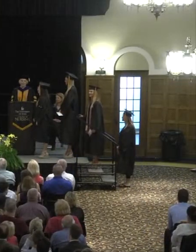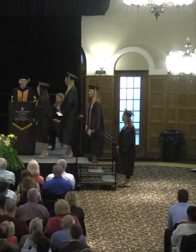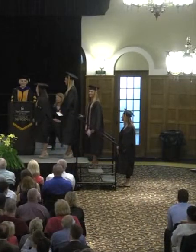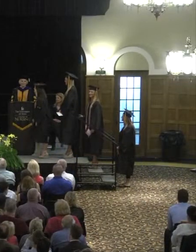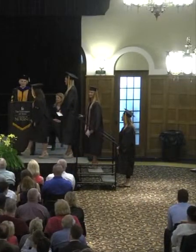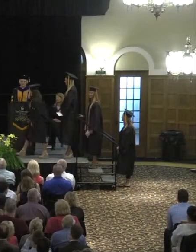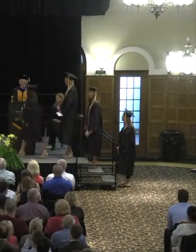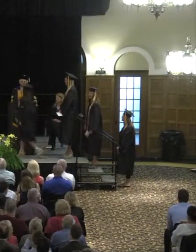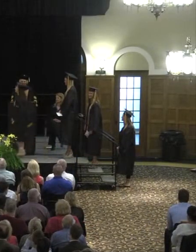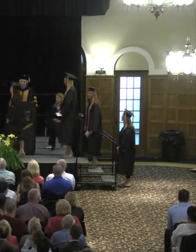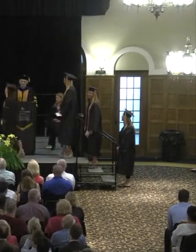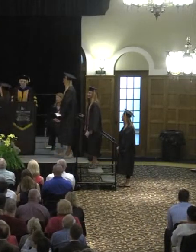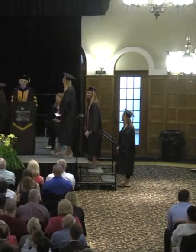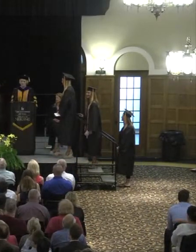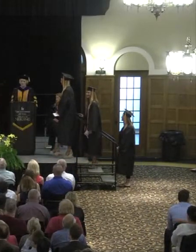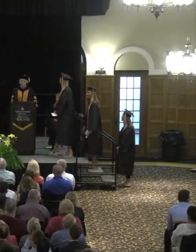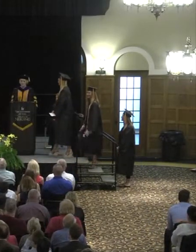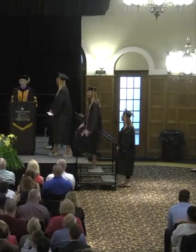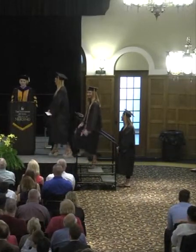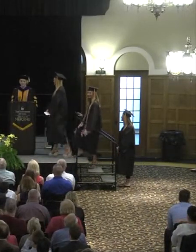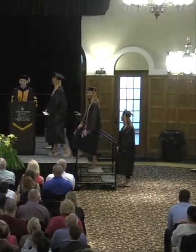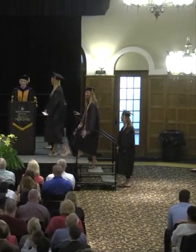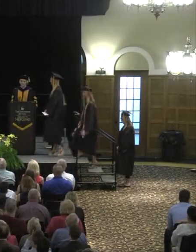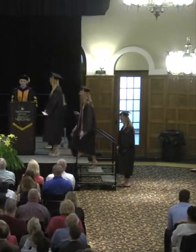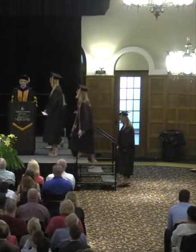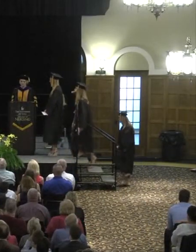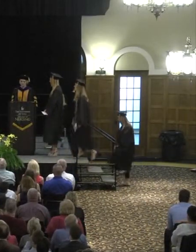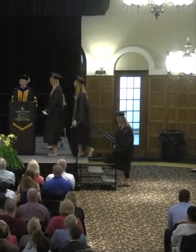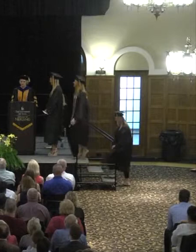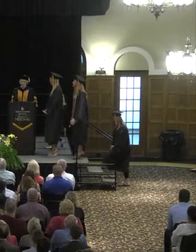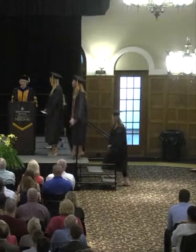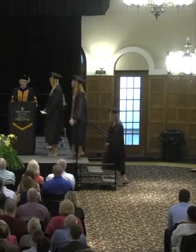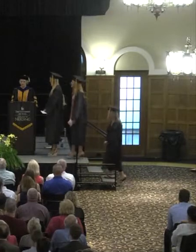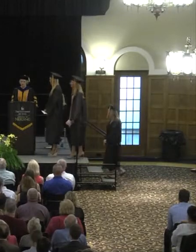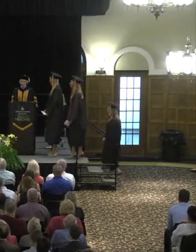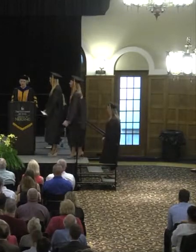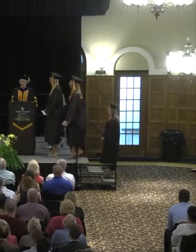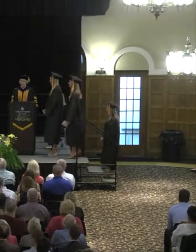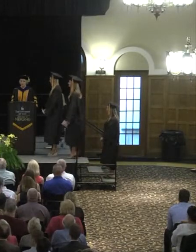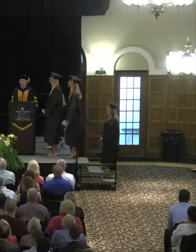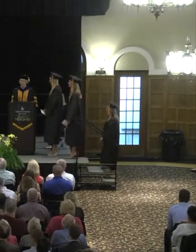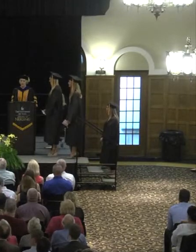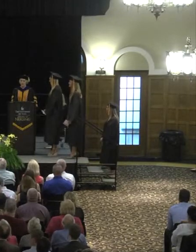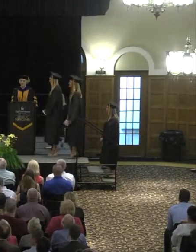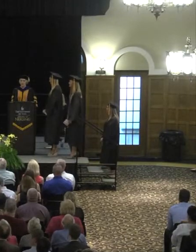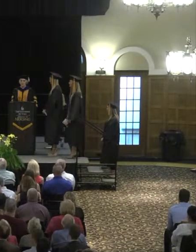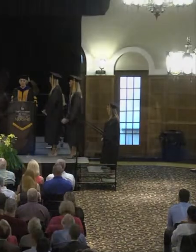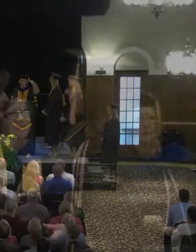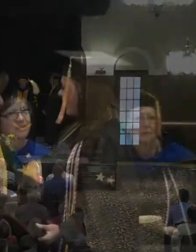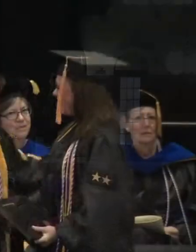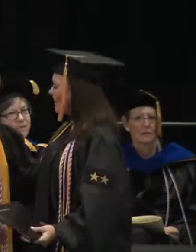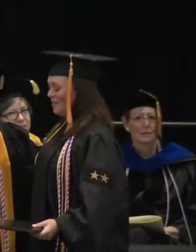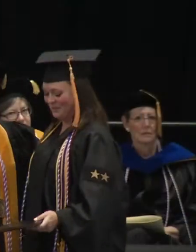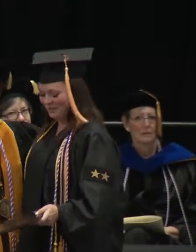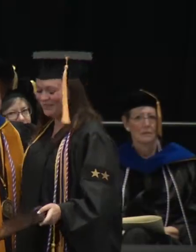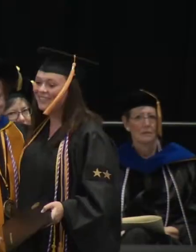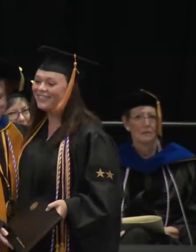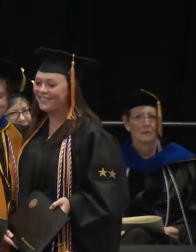Natalie Sturms, BSN, Bachelor of Science in Nursing with Honors and with High Distinction.